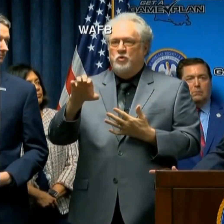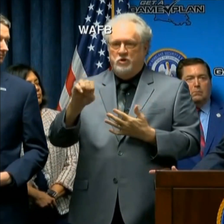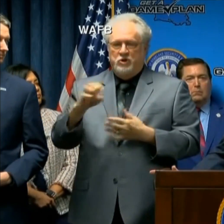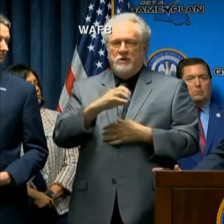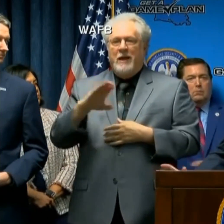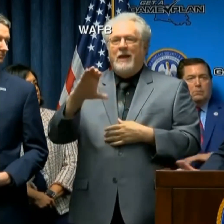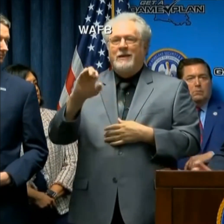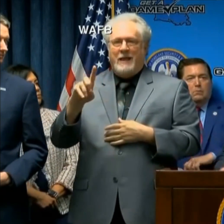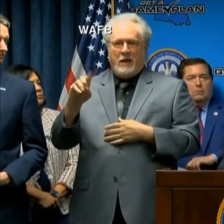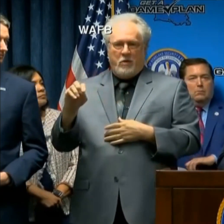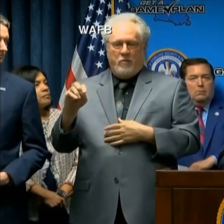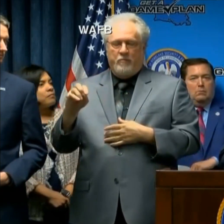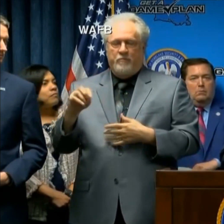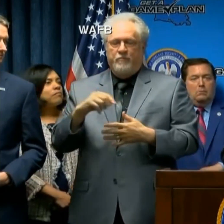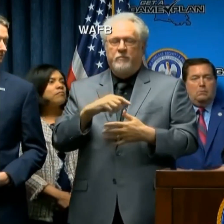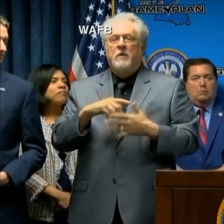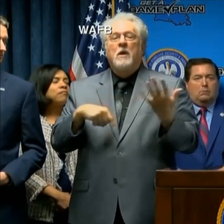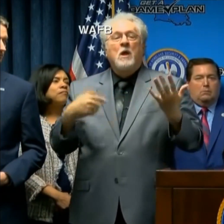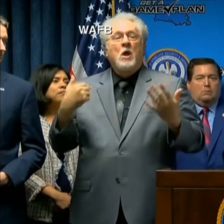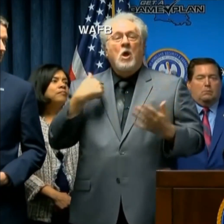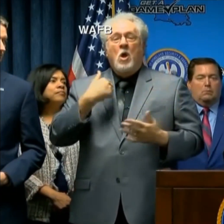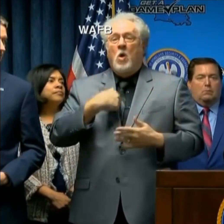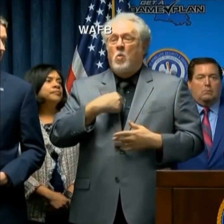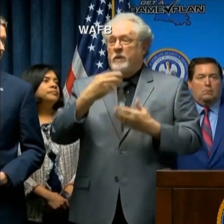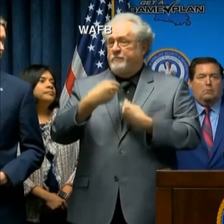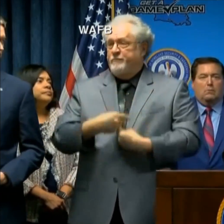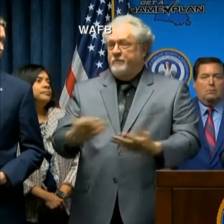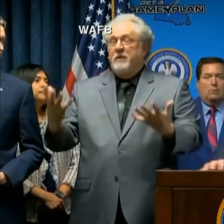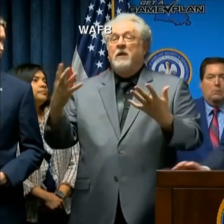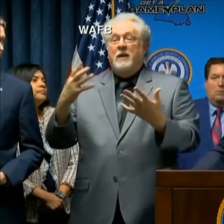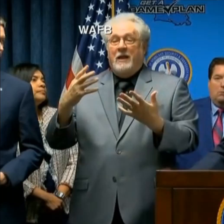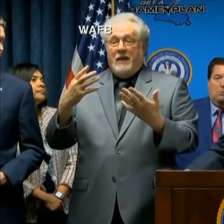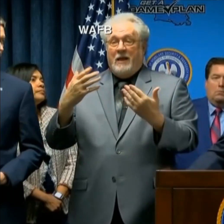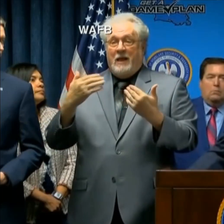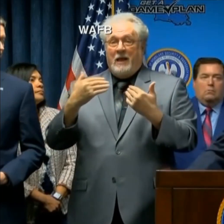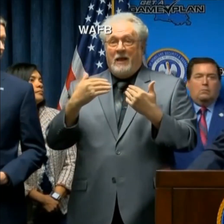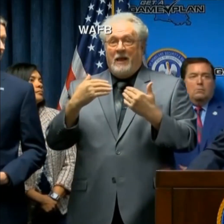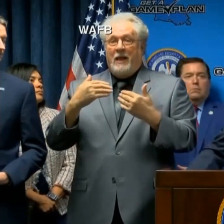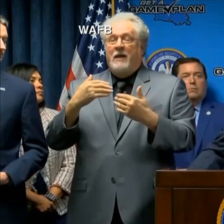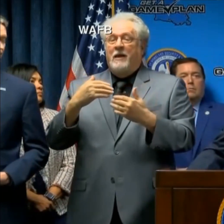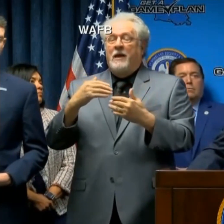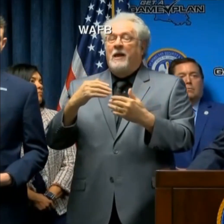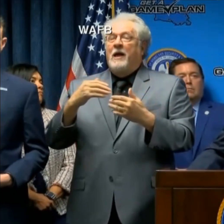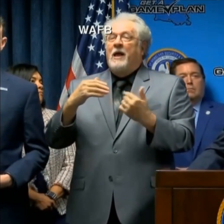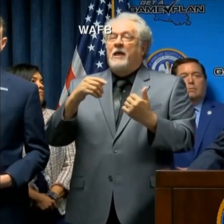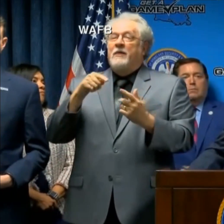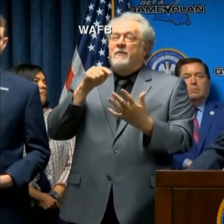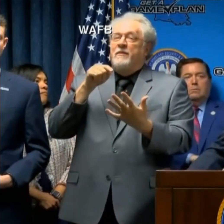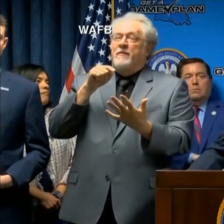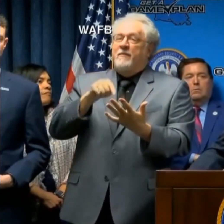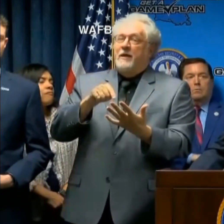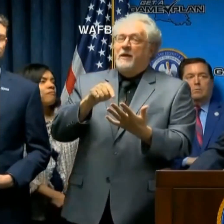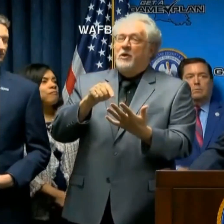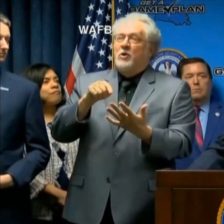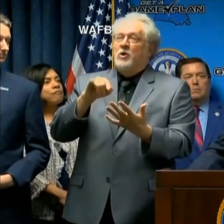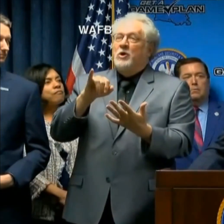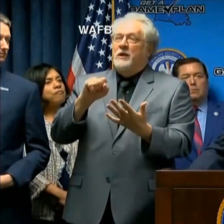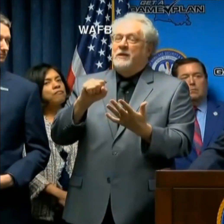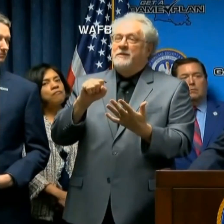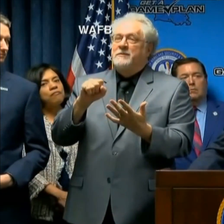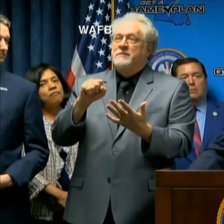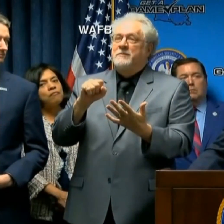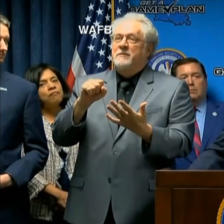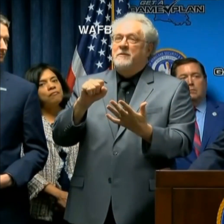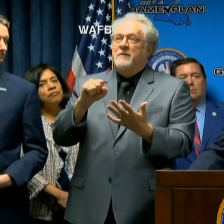parishes we put out as being impacted meaning that either there is a an